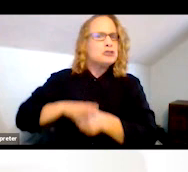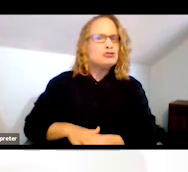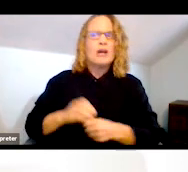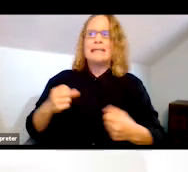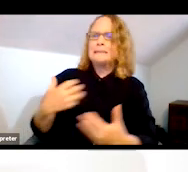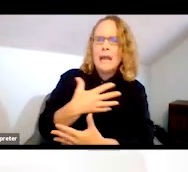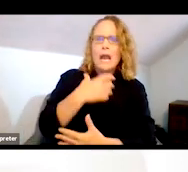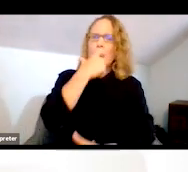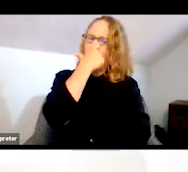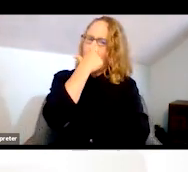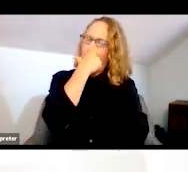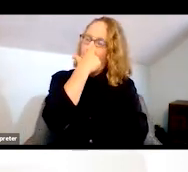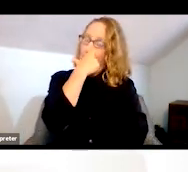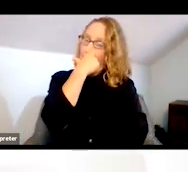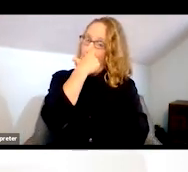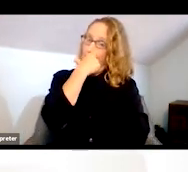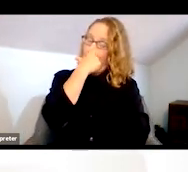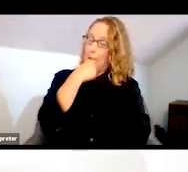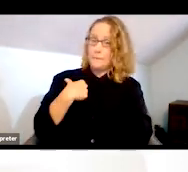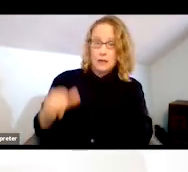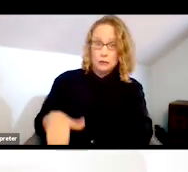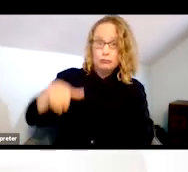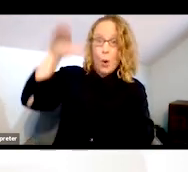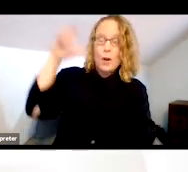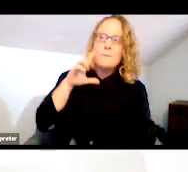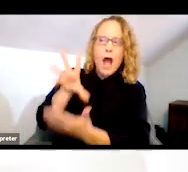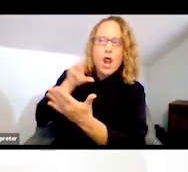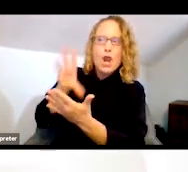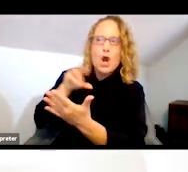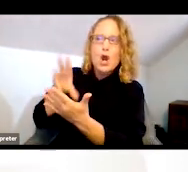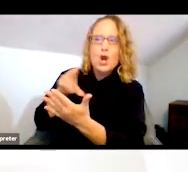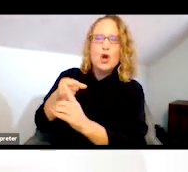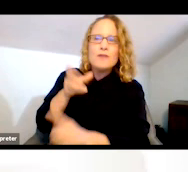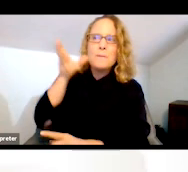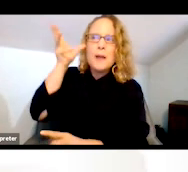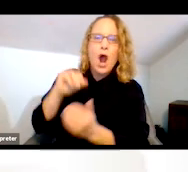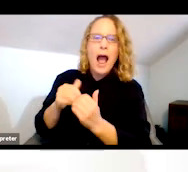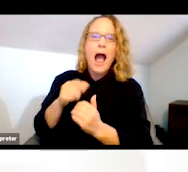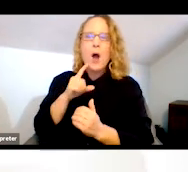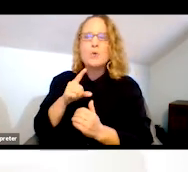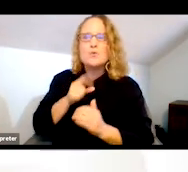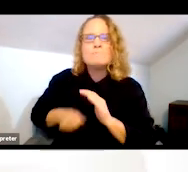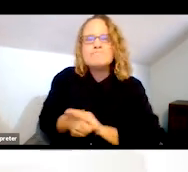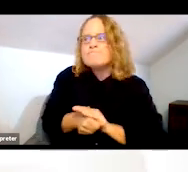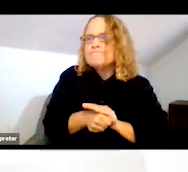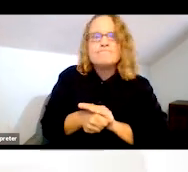what I call the great coverup, learning how to begin to pretend that I was okay.